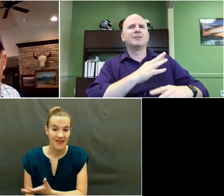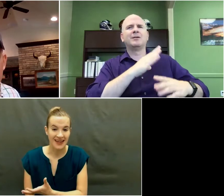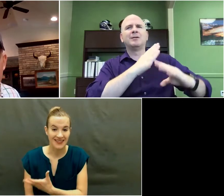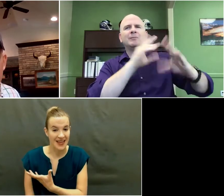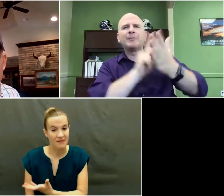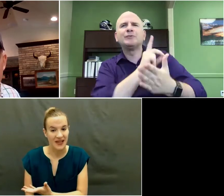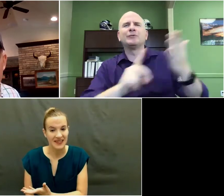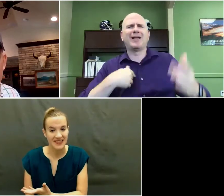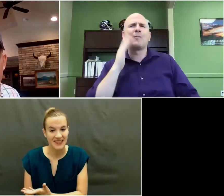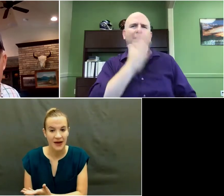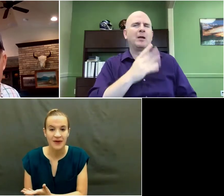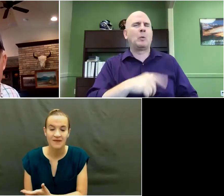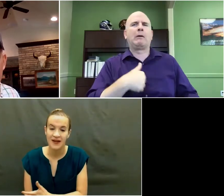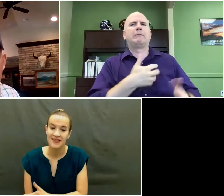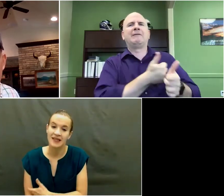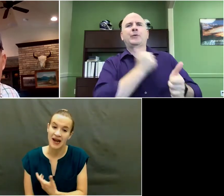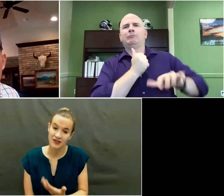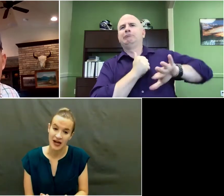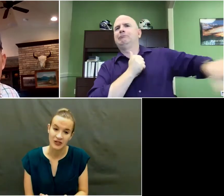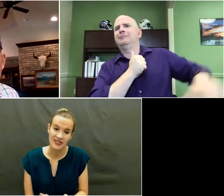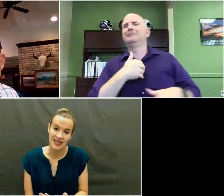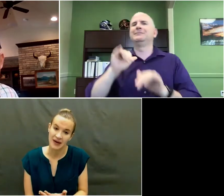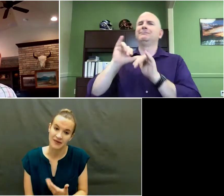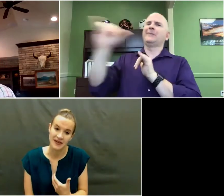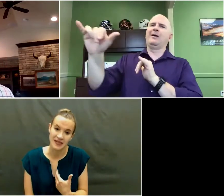that safe place, that I would face a lot of challenges and that I would face a lot of